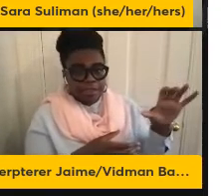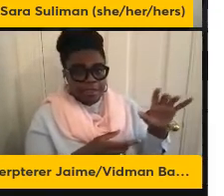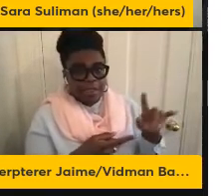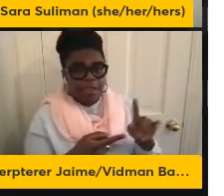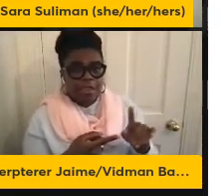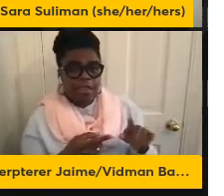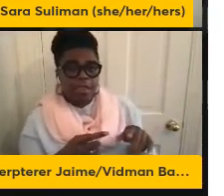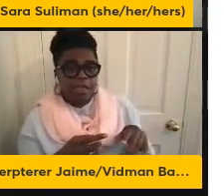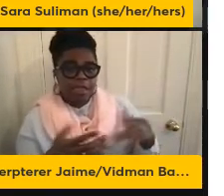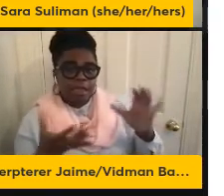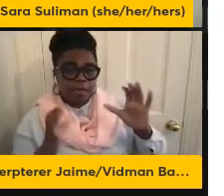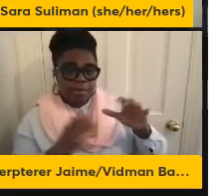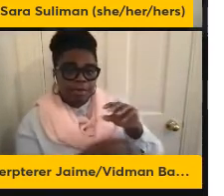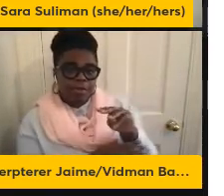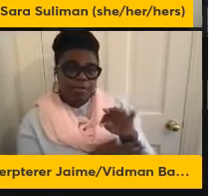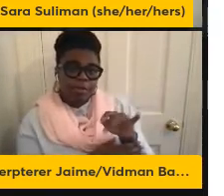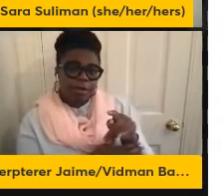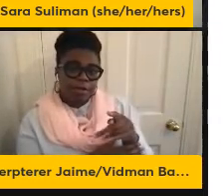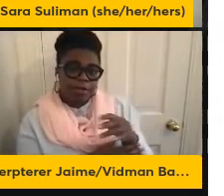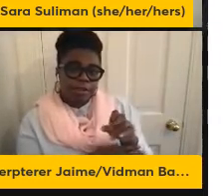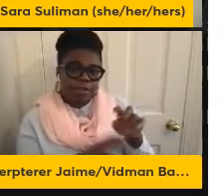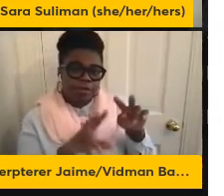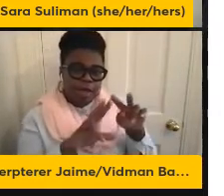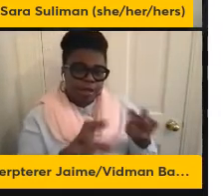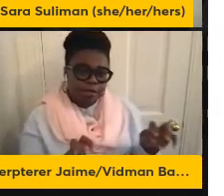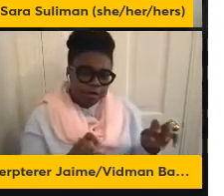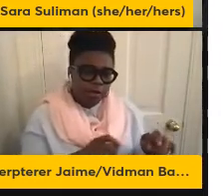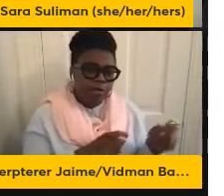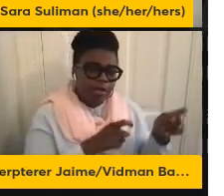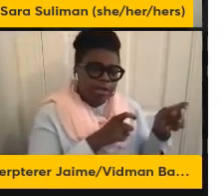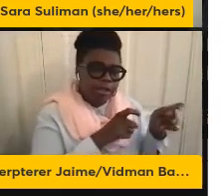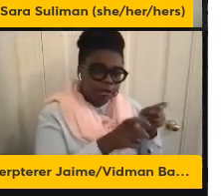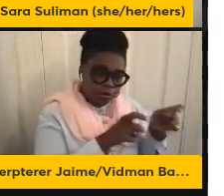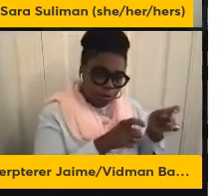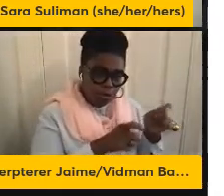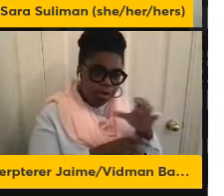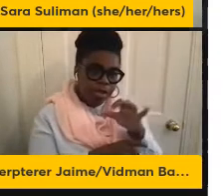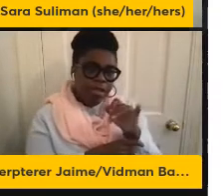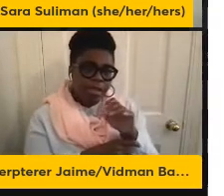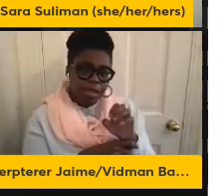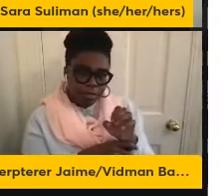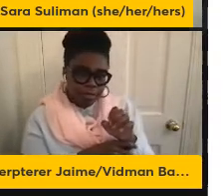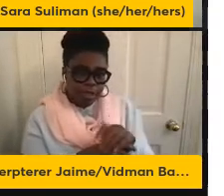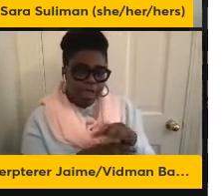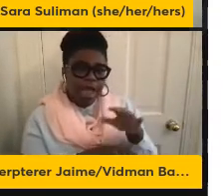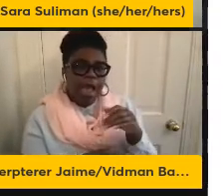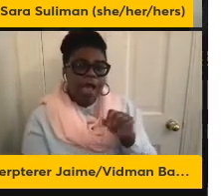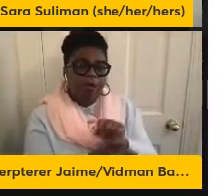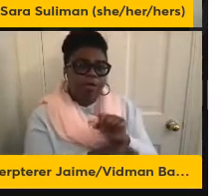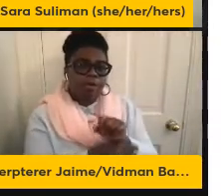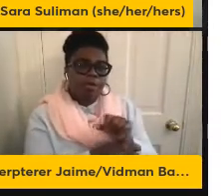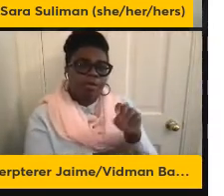have an opportunity to analyze this in cases versus controls. And I worked with Maria Gutierrez, our Sillas, who's now a